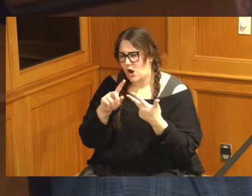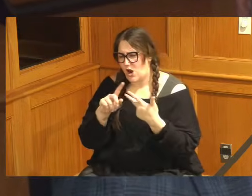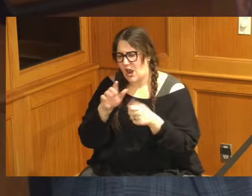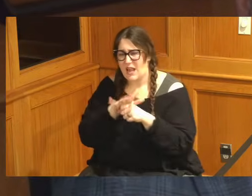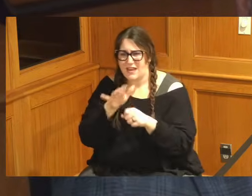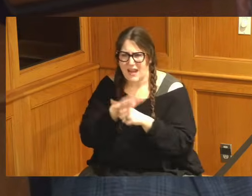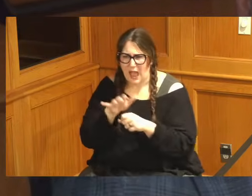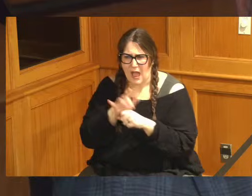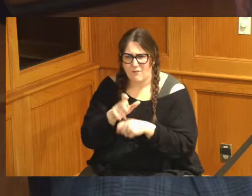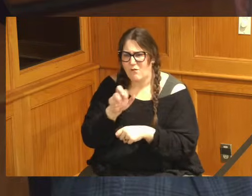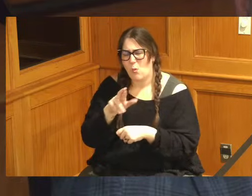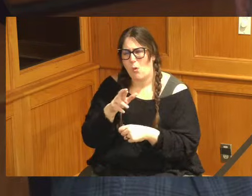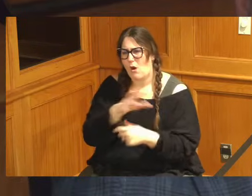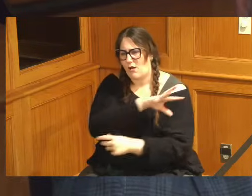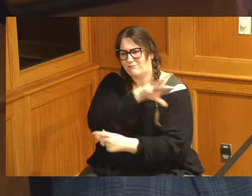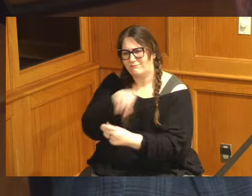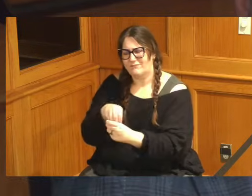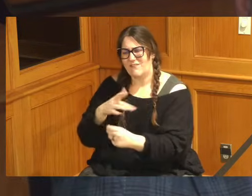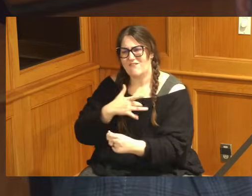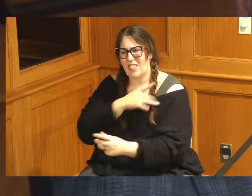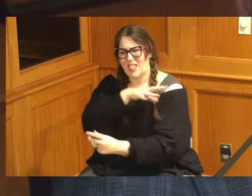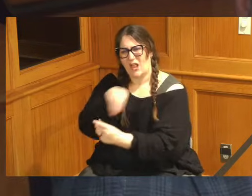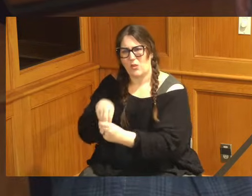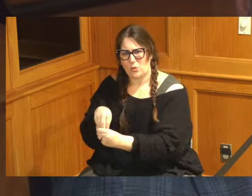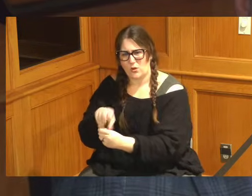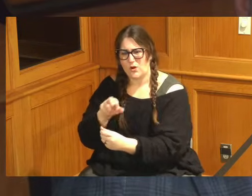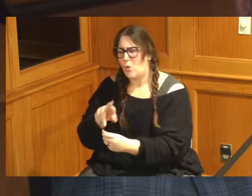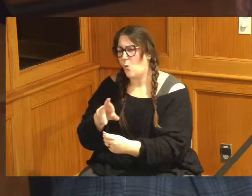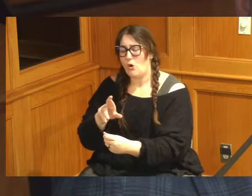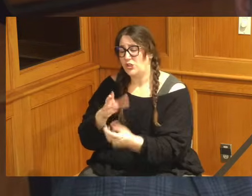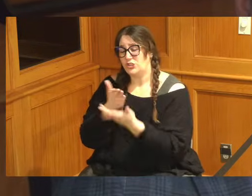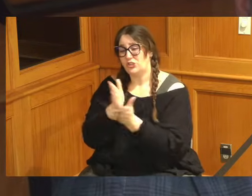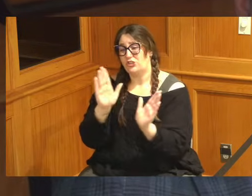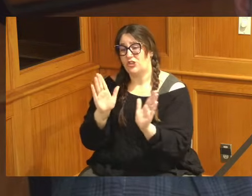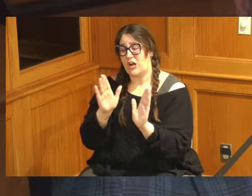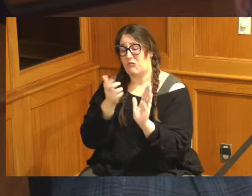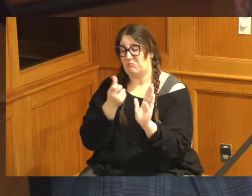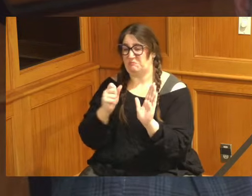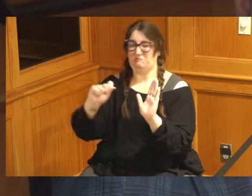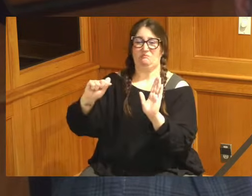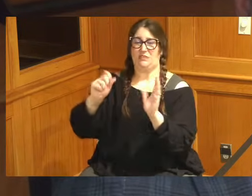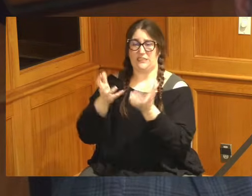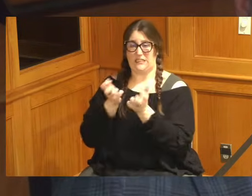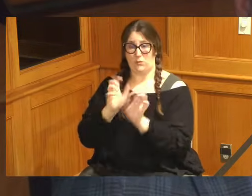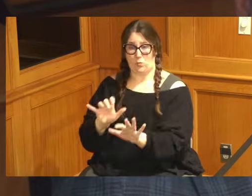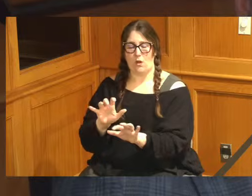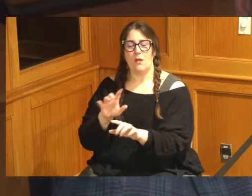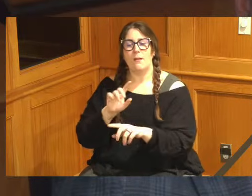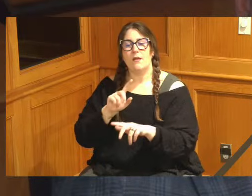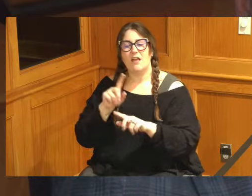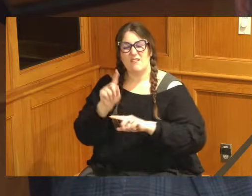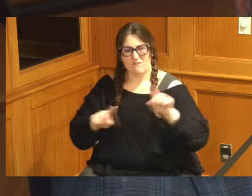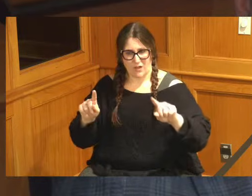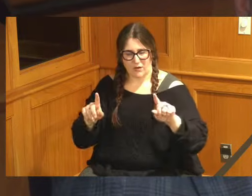of part of the process or just being opposed, I think it has varied. but I know that's what we're